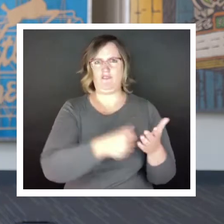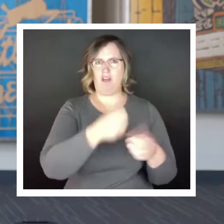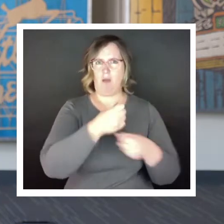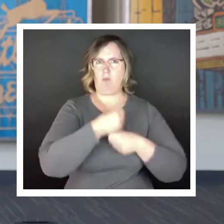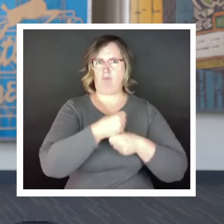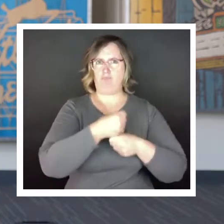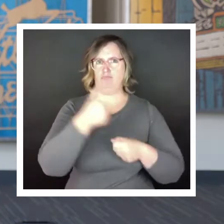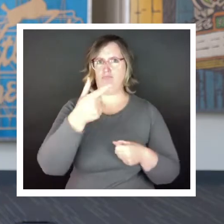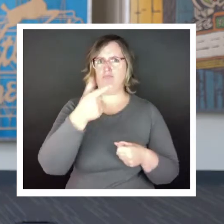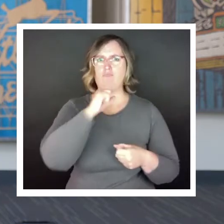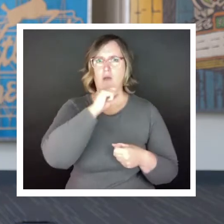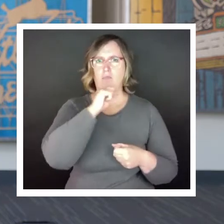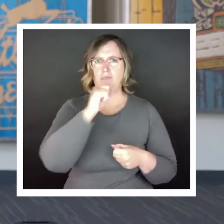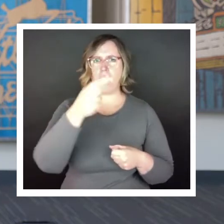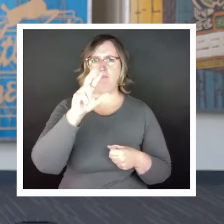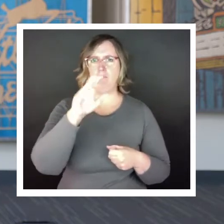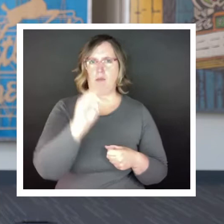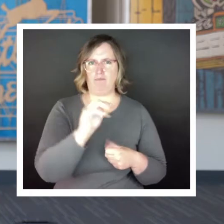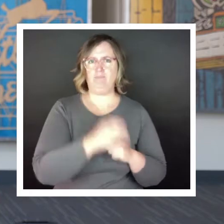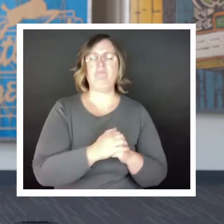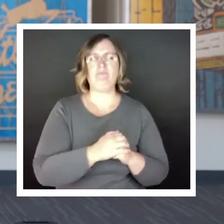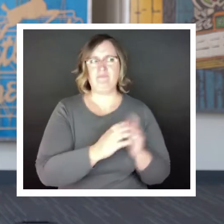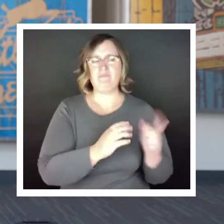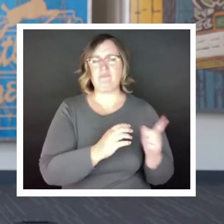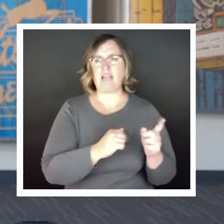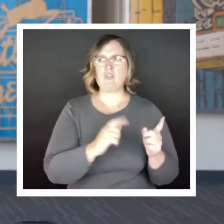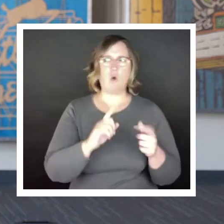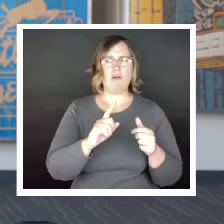But the next year we invited students from a couple of other districts.